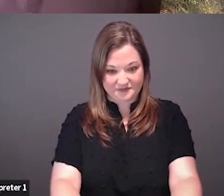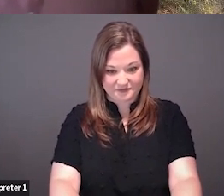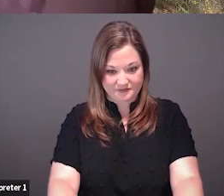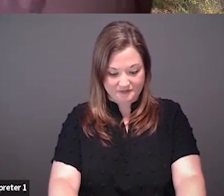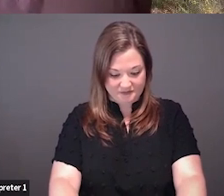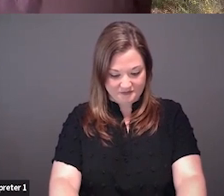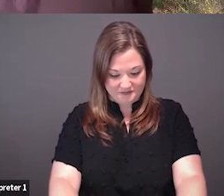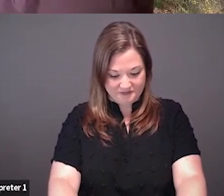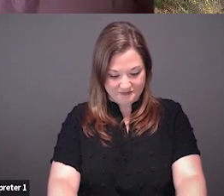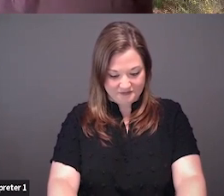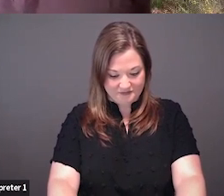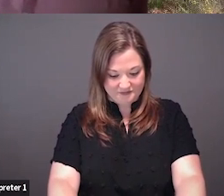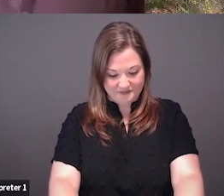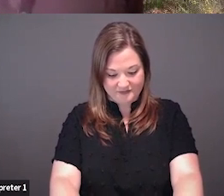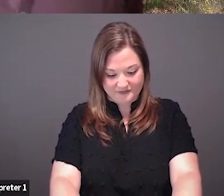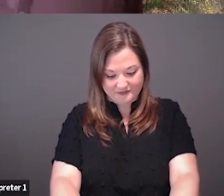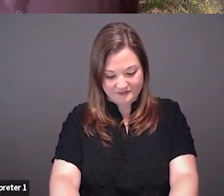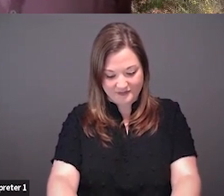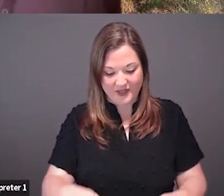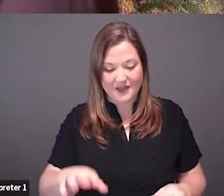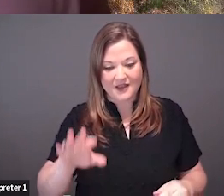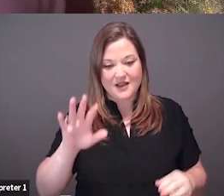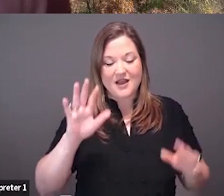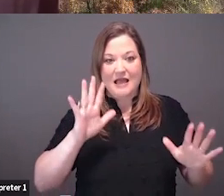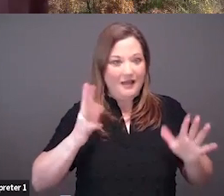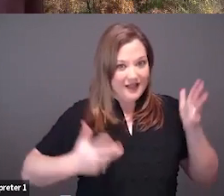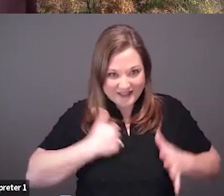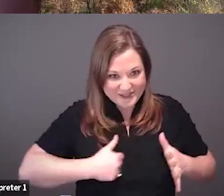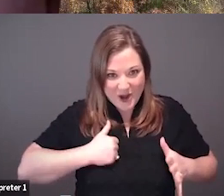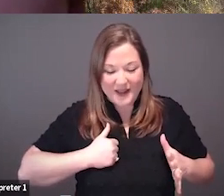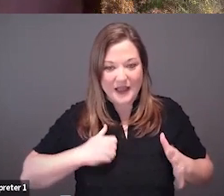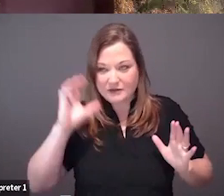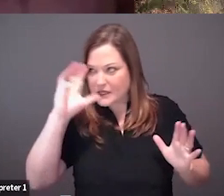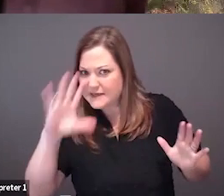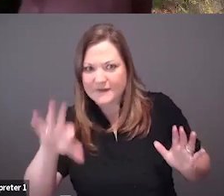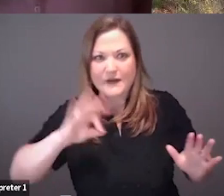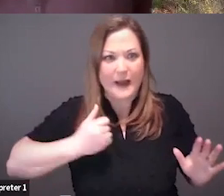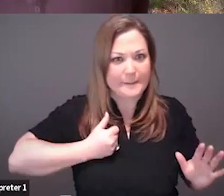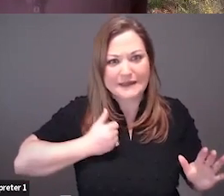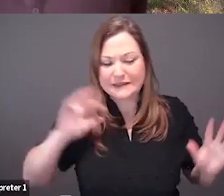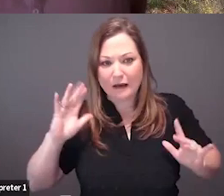Sorry, it always takes me a moment to find myself again and put myself back up there.